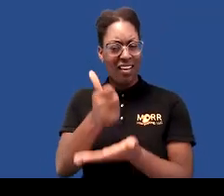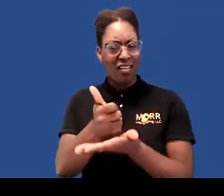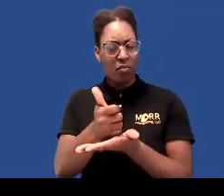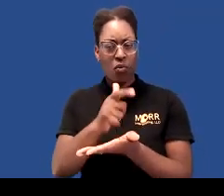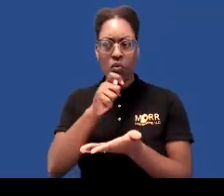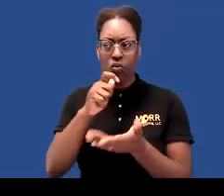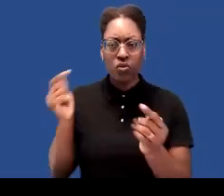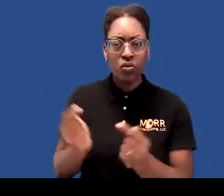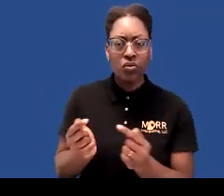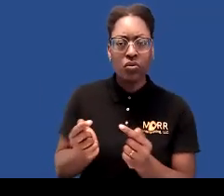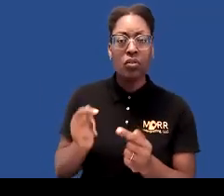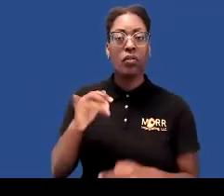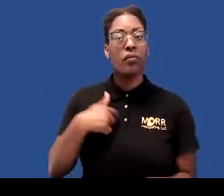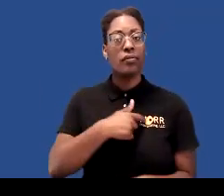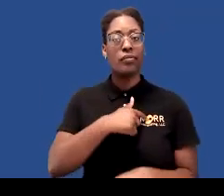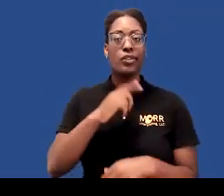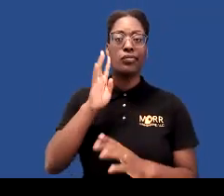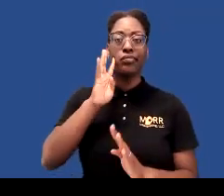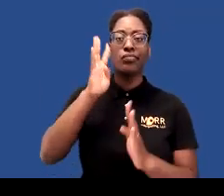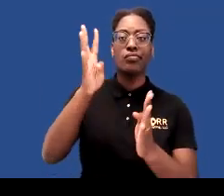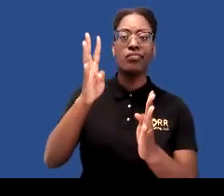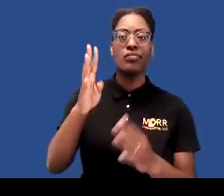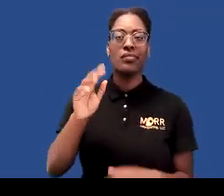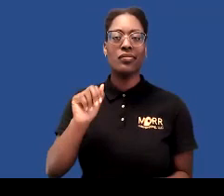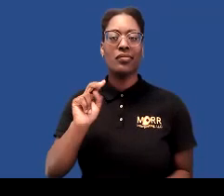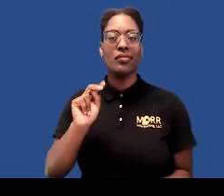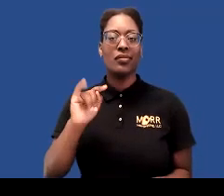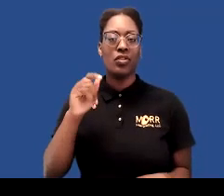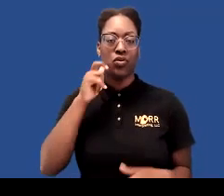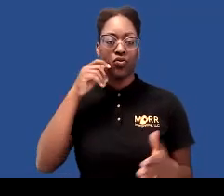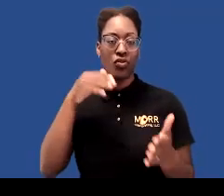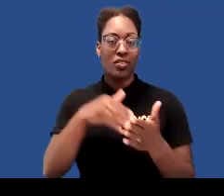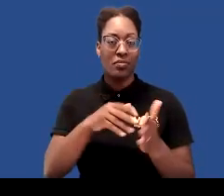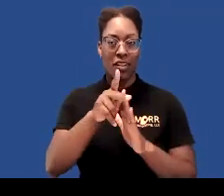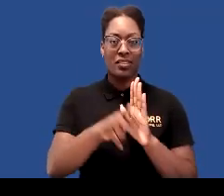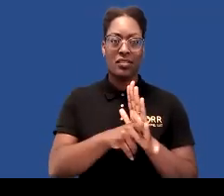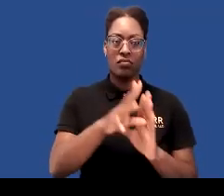And if we create antiracist policies in our centers, how do we enact these policies in individual sessions?